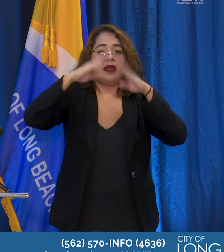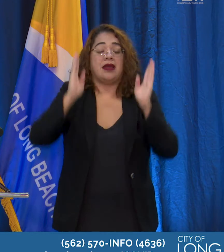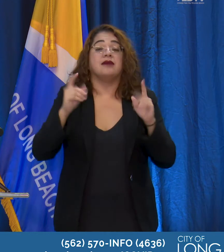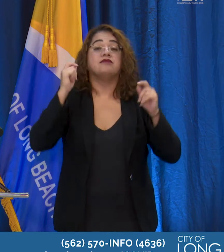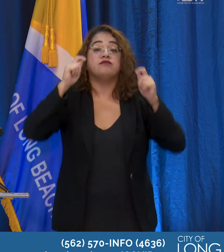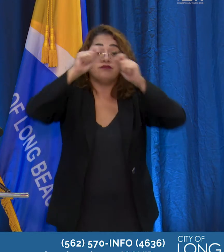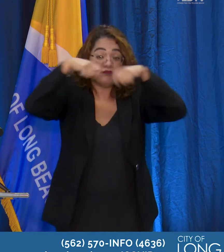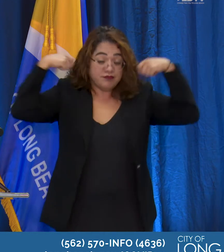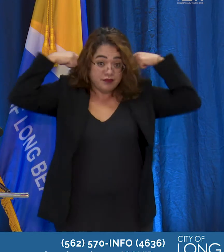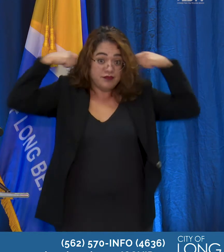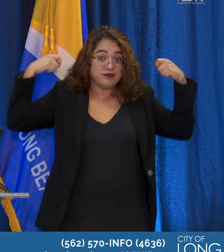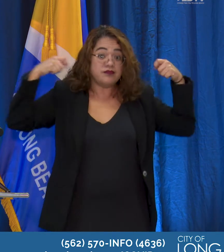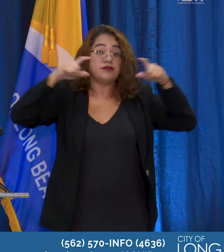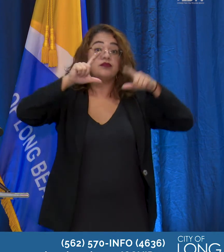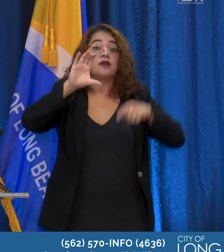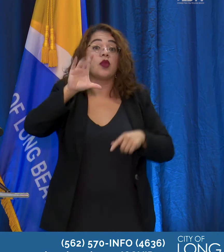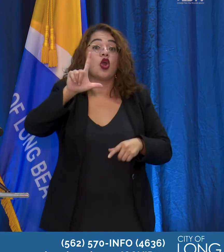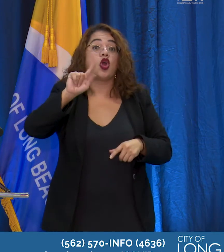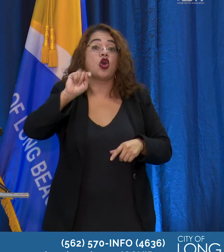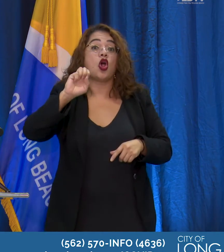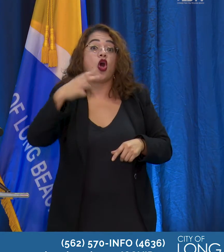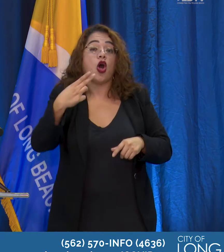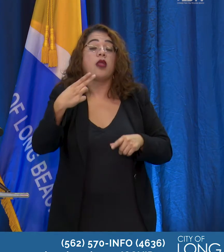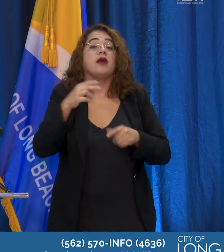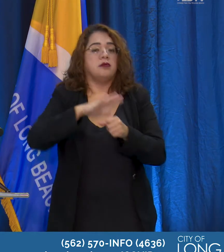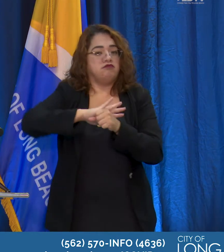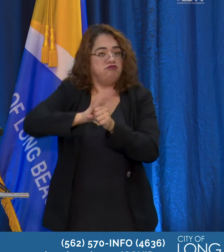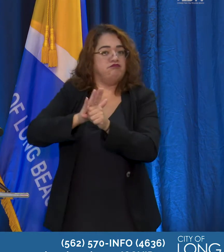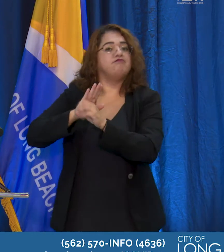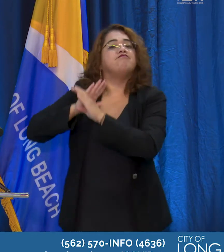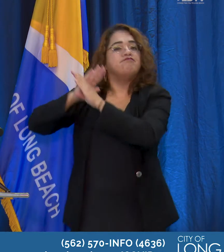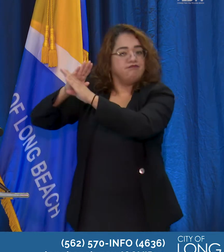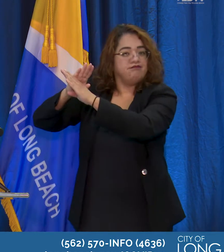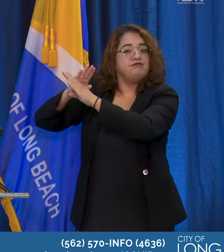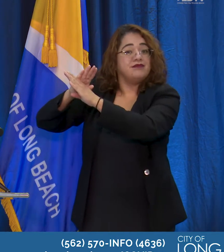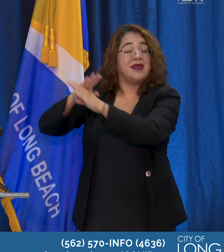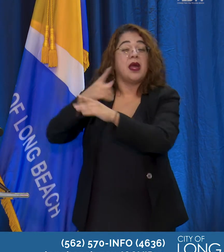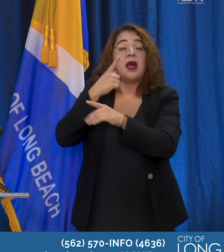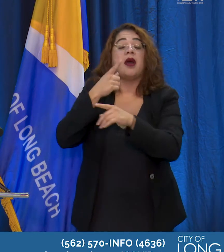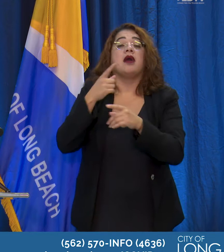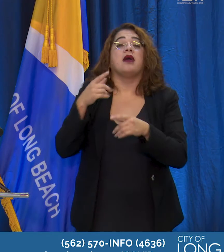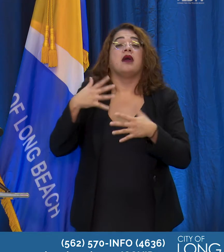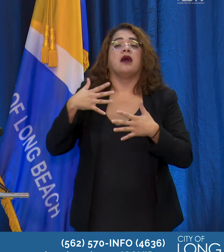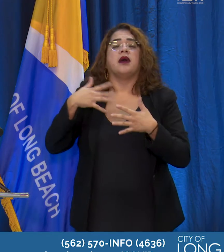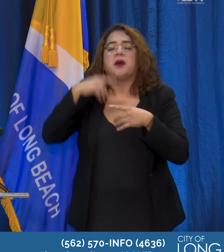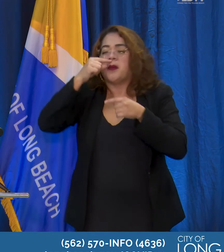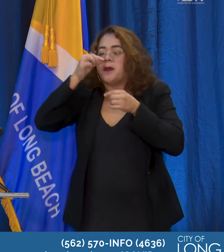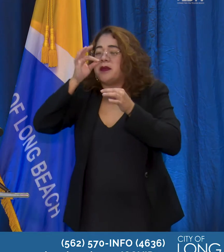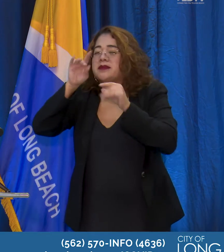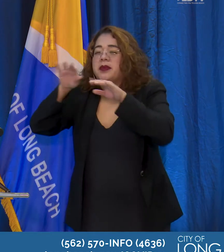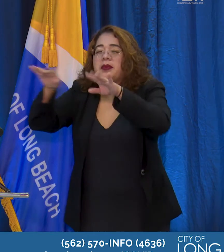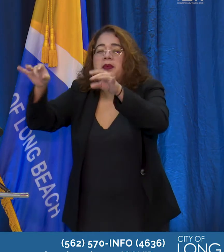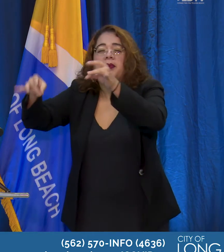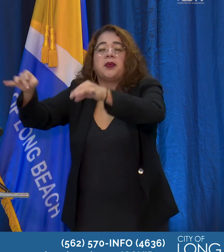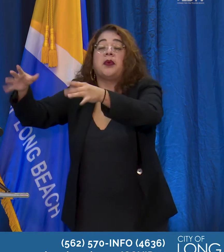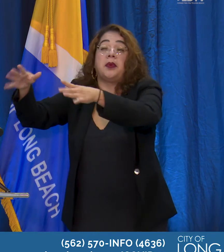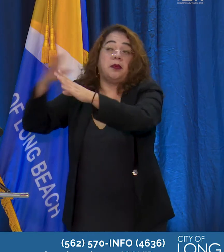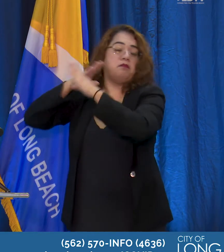used to slow the spread of COVID-19 block larger respiratory droplets but don't offer much protection against wildfire smoke